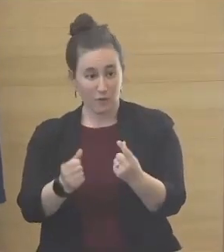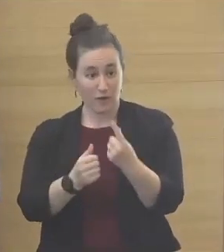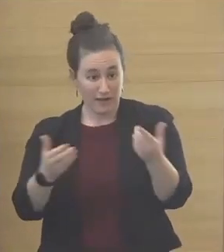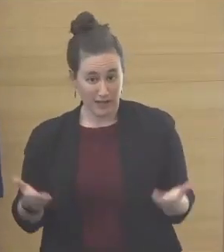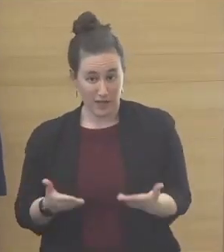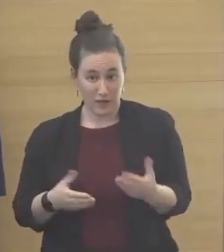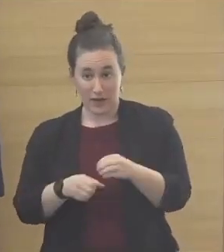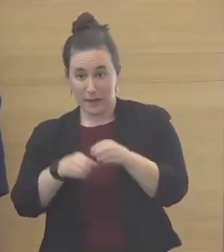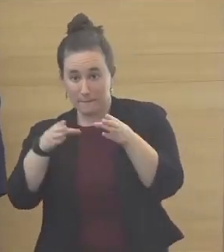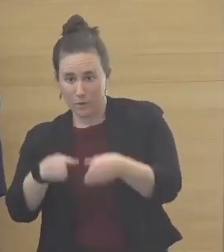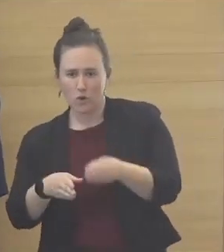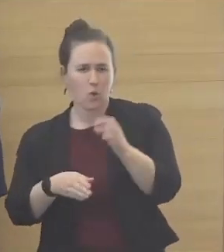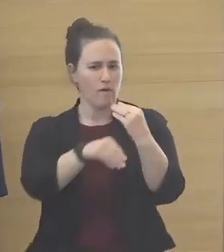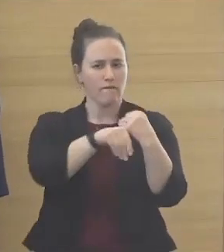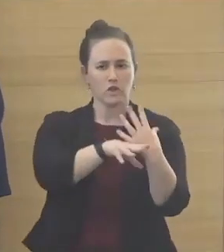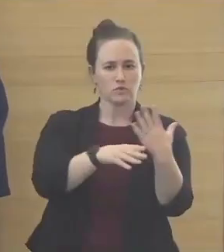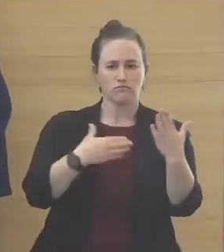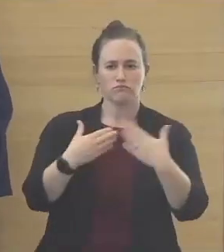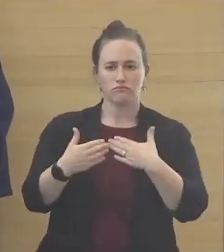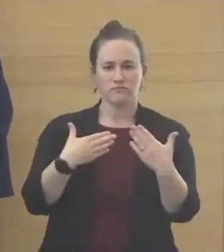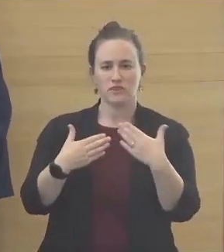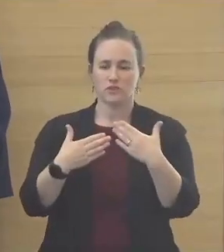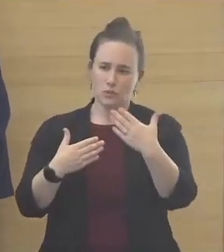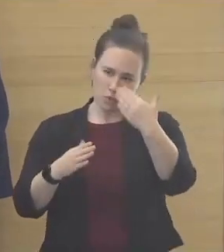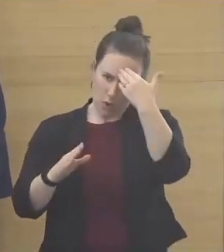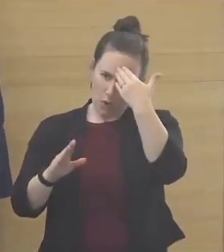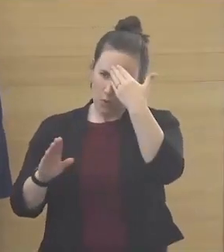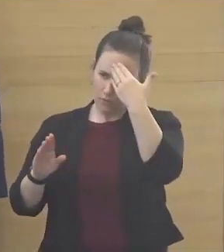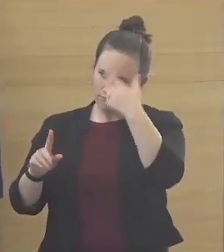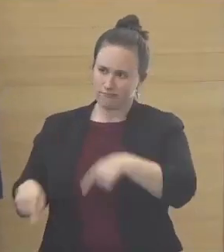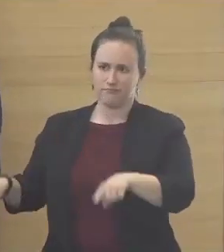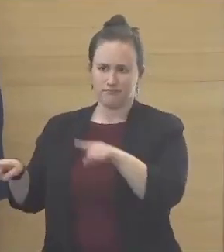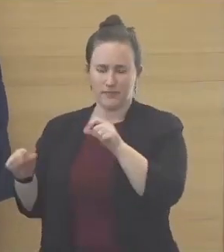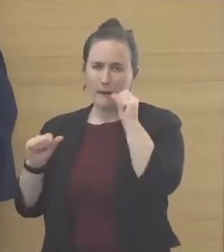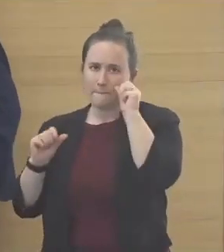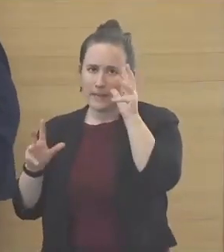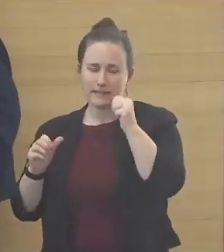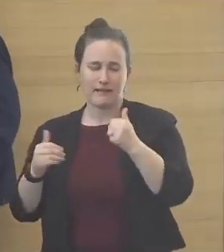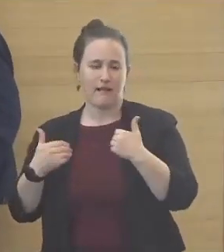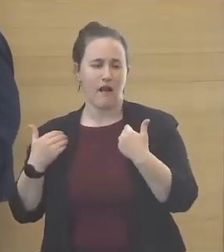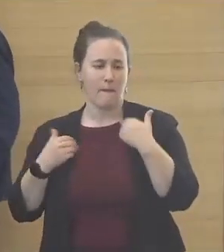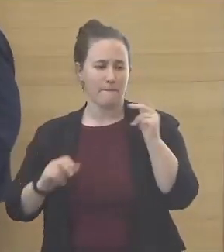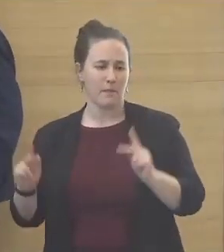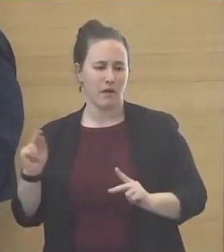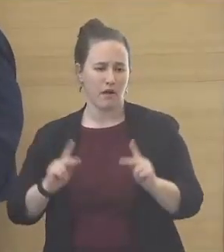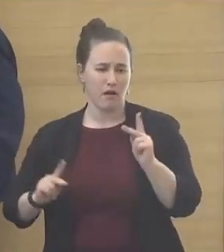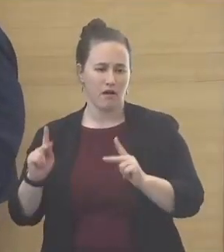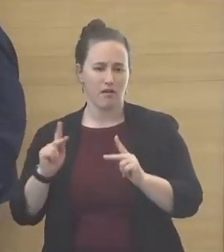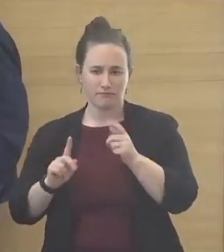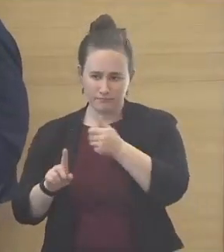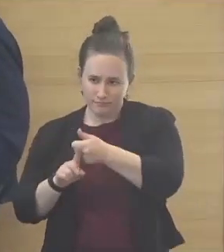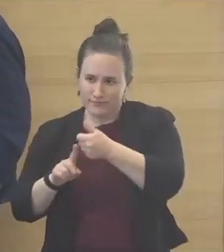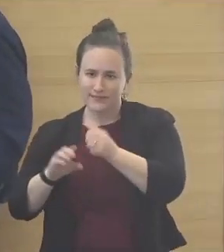you're virtual to just get to know these amazing young people. They are, they're teachers, they're community members,